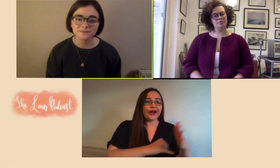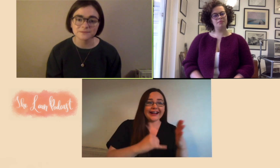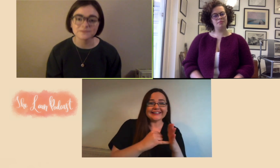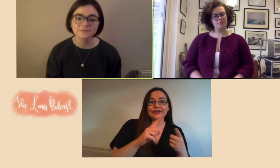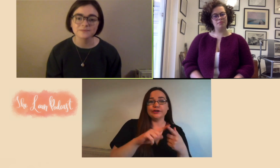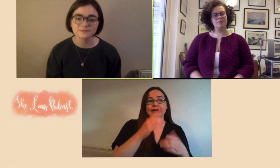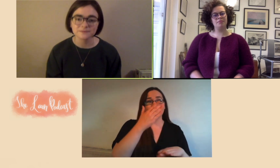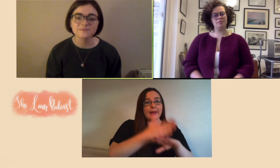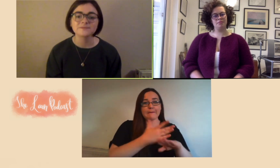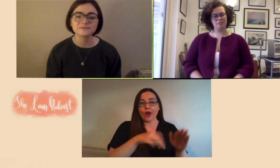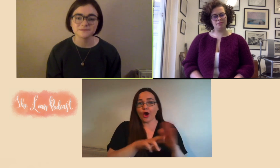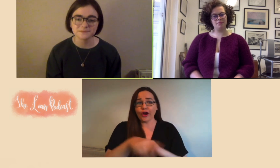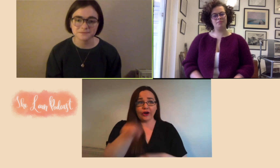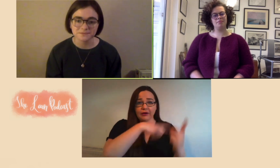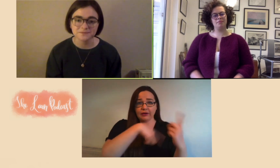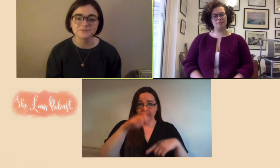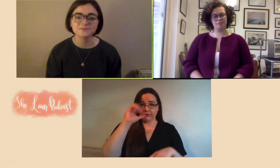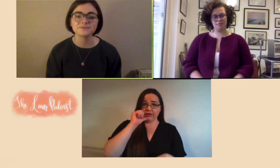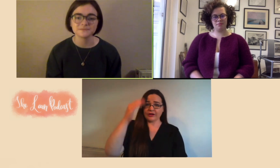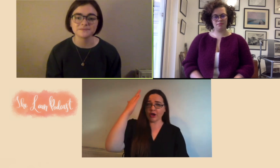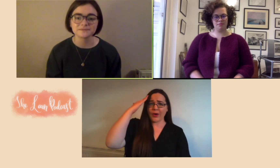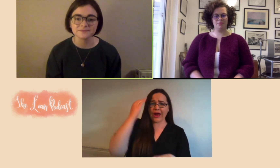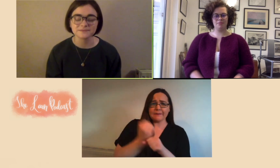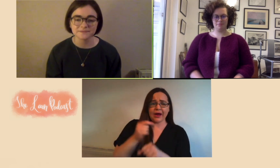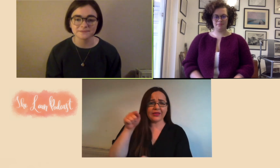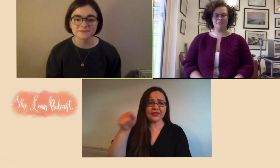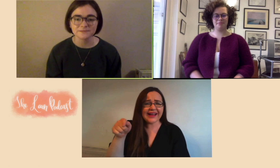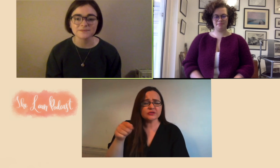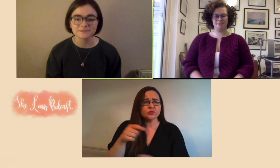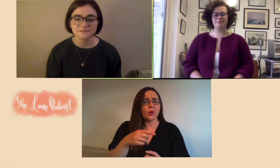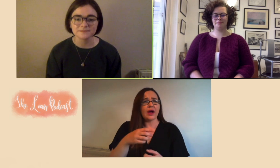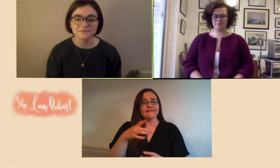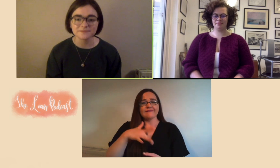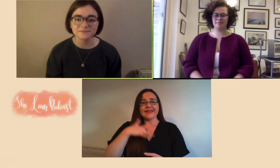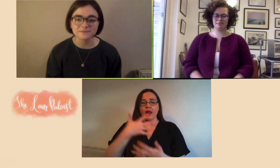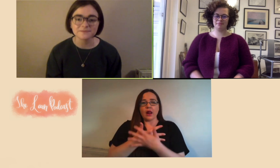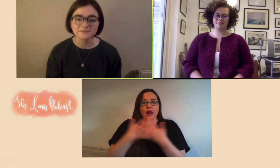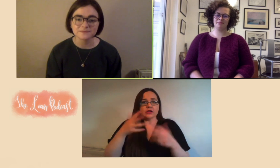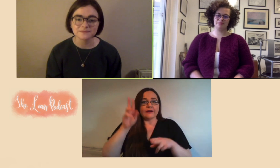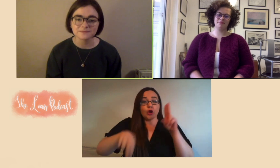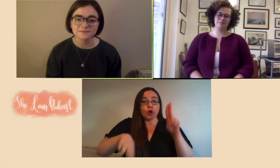A lot of companies, organizations, employers, they all weren't familiar with how to use interpreters in that dynamic.